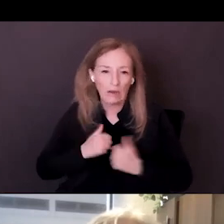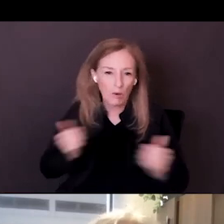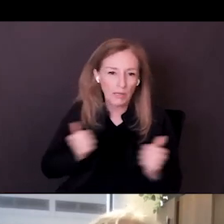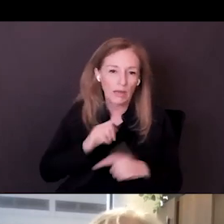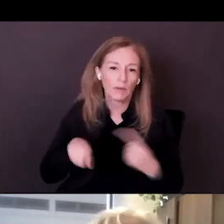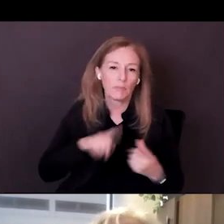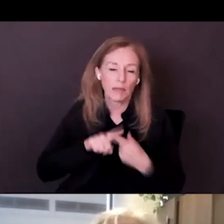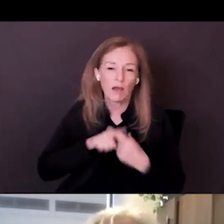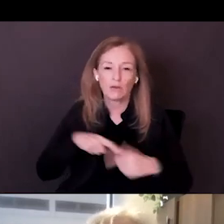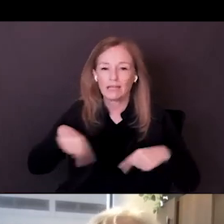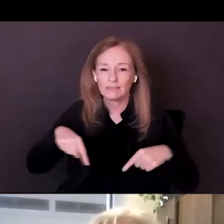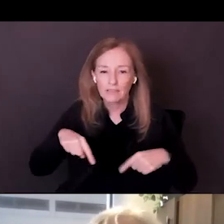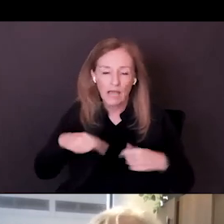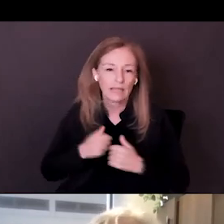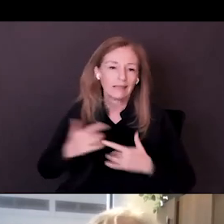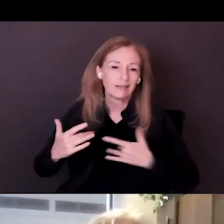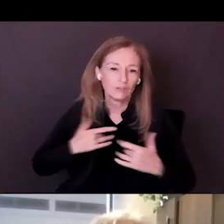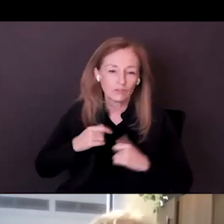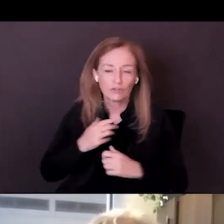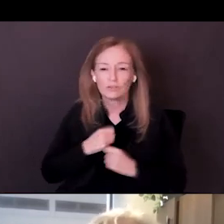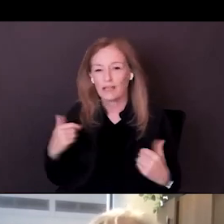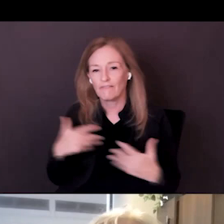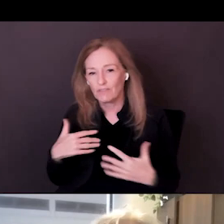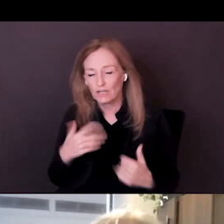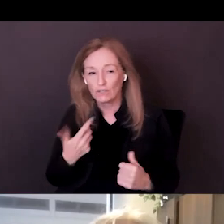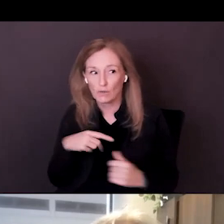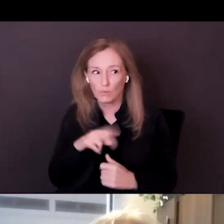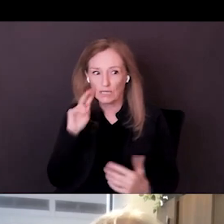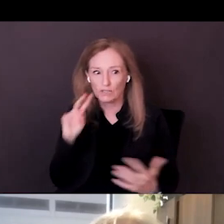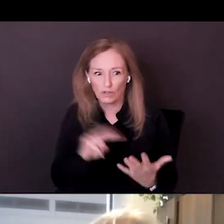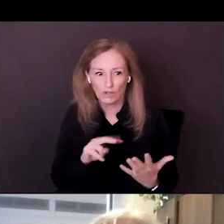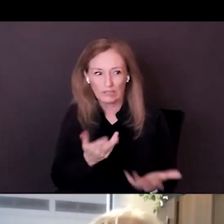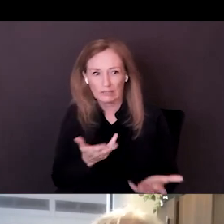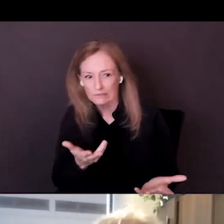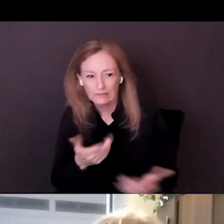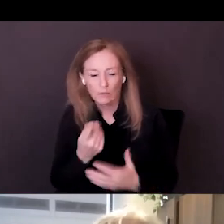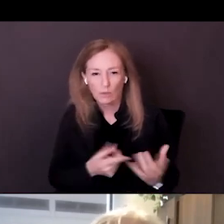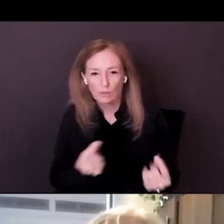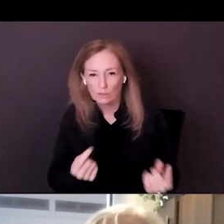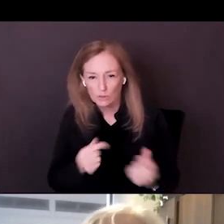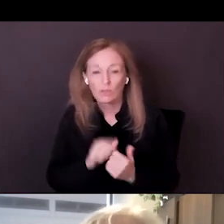FEARS AND WE ARE TO LOOK TO SEE WHAT CAN WE DO. THIS PROGRAM HAS GIVEN US THE OPPORTUNITY